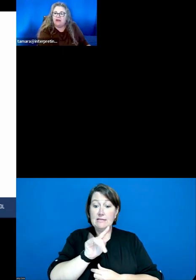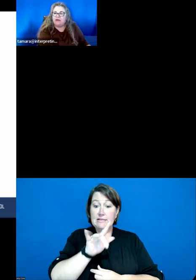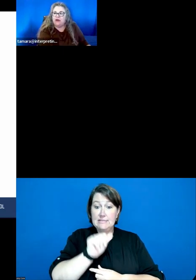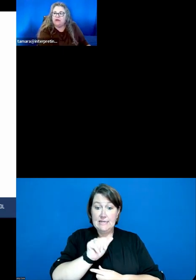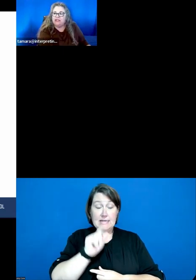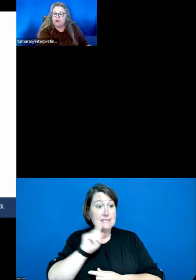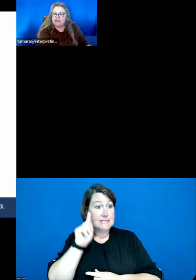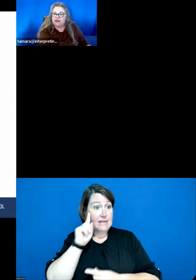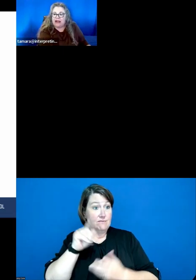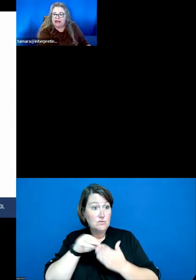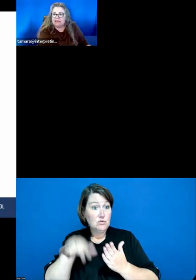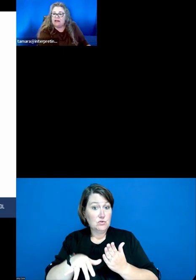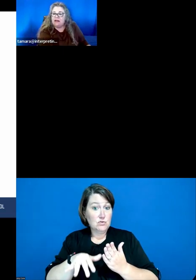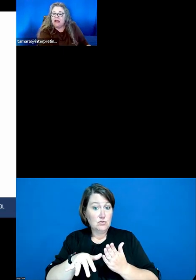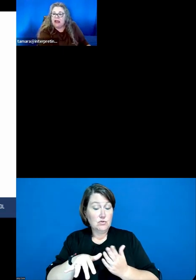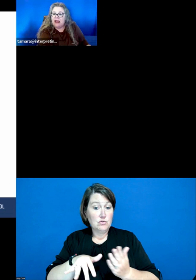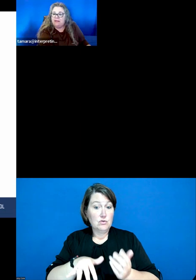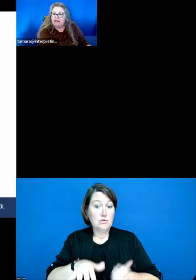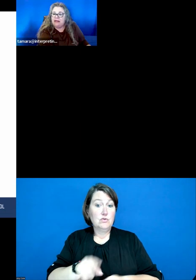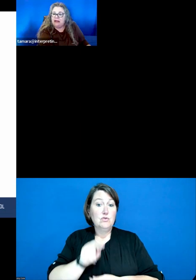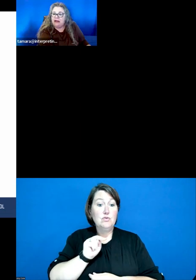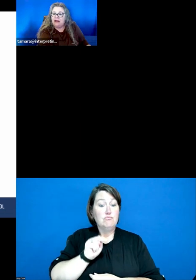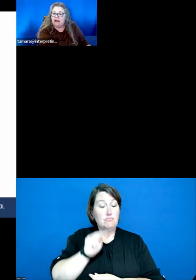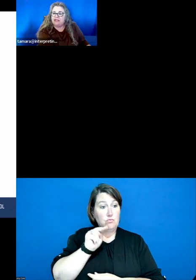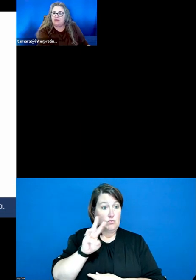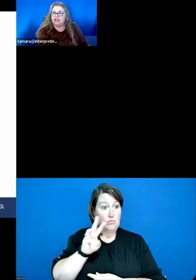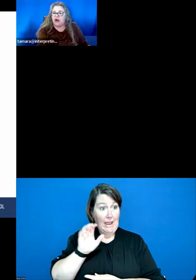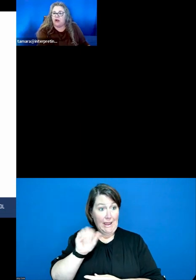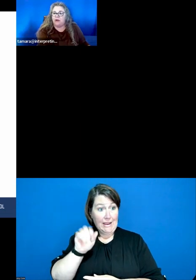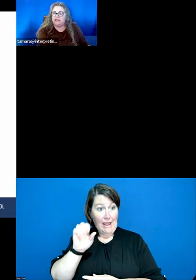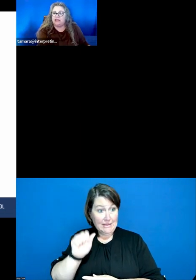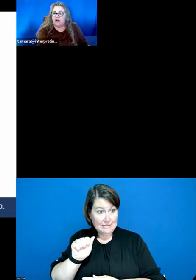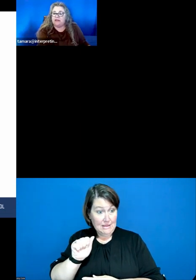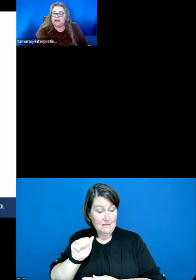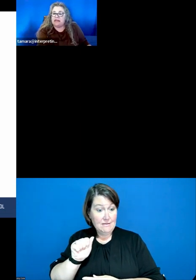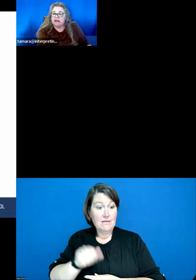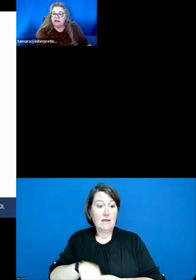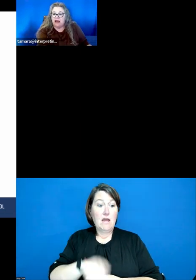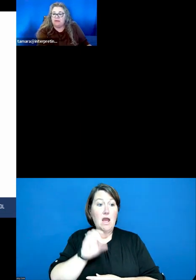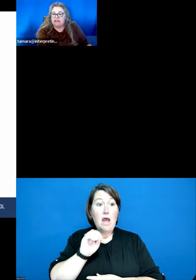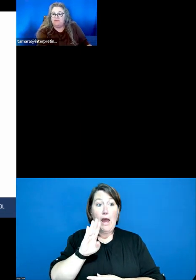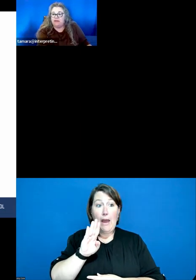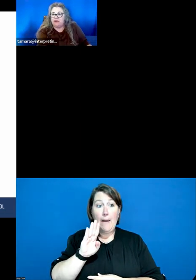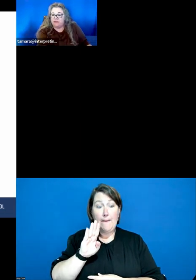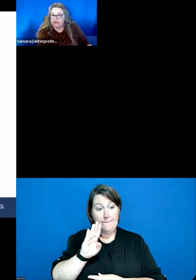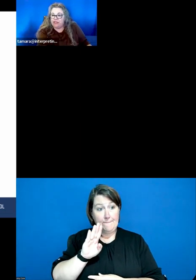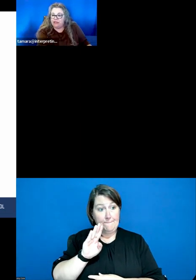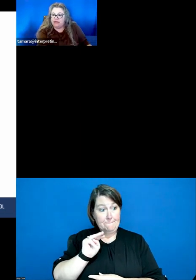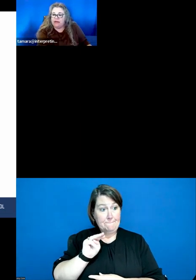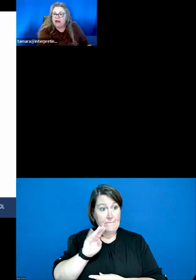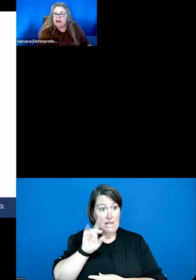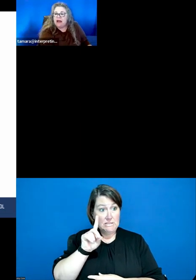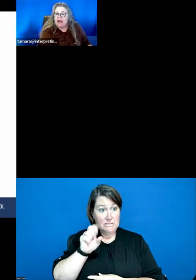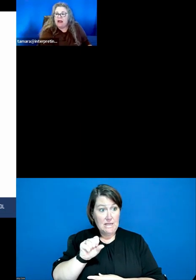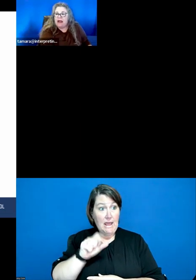also known as Nuestra Casa, and the Associate Ombuds at Galudet. I'm a deaf mother of three children.